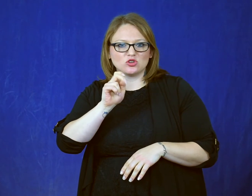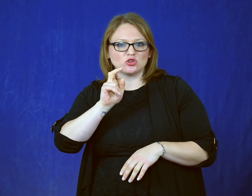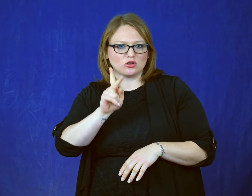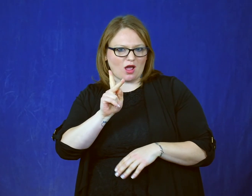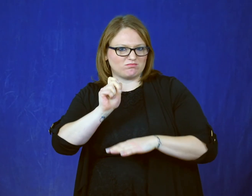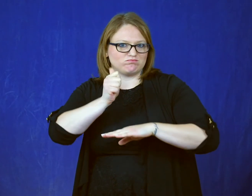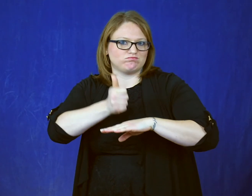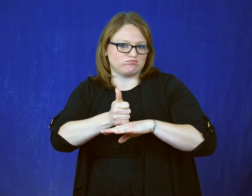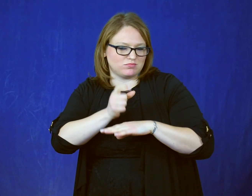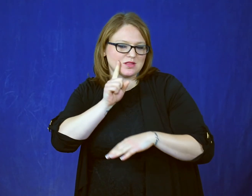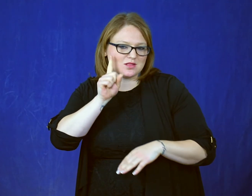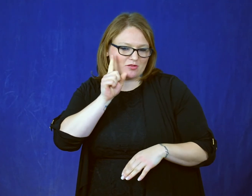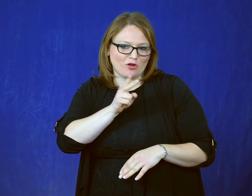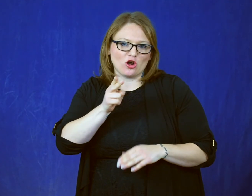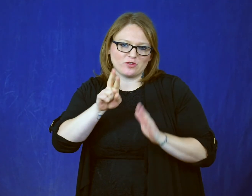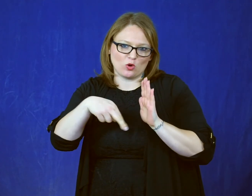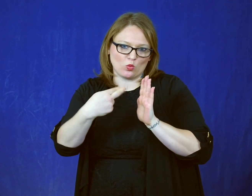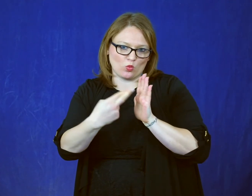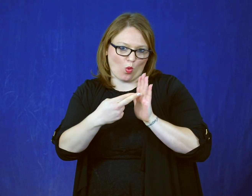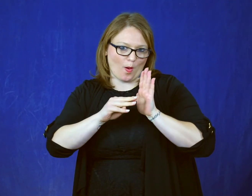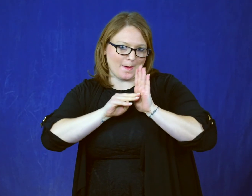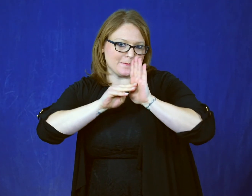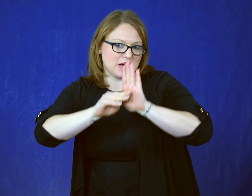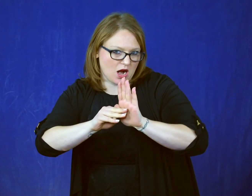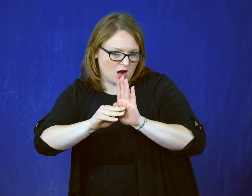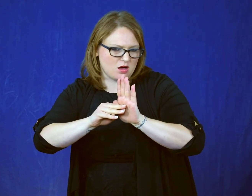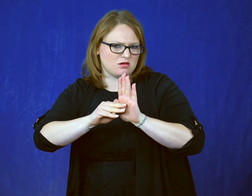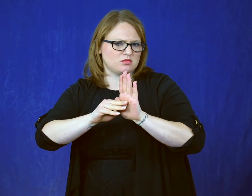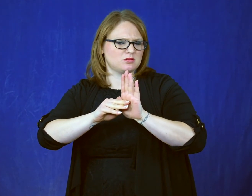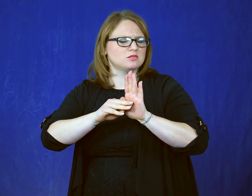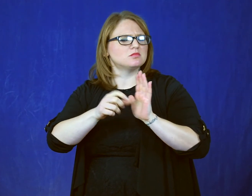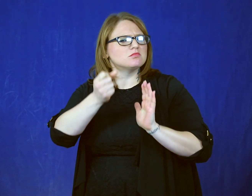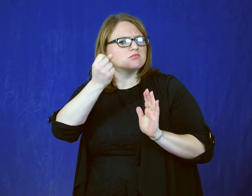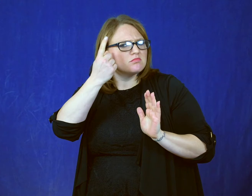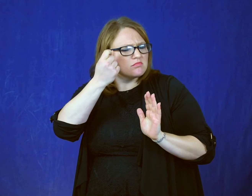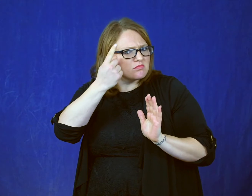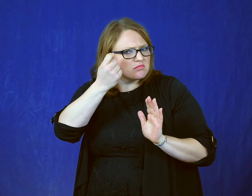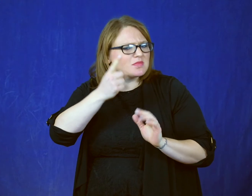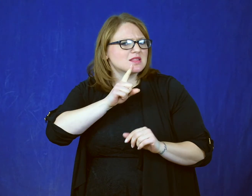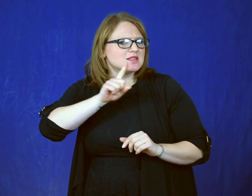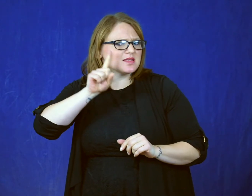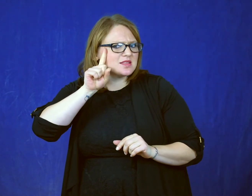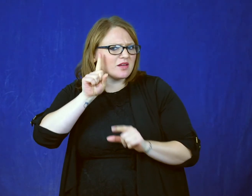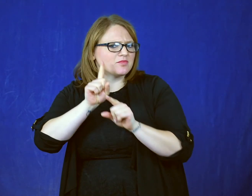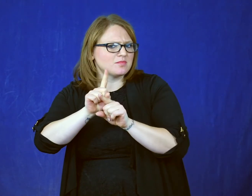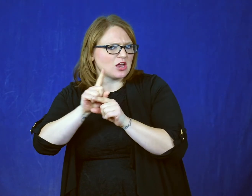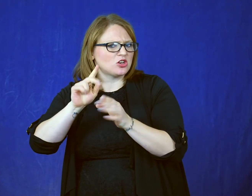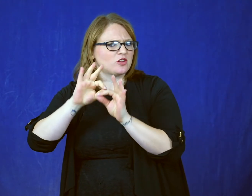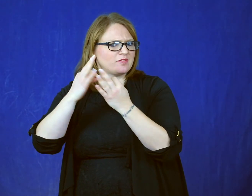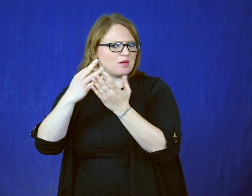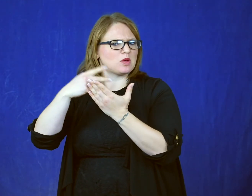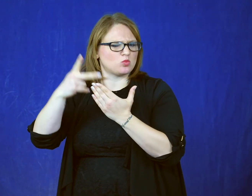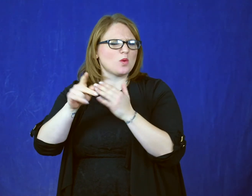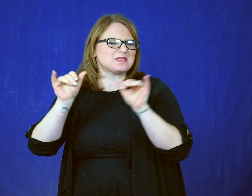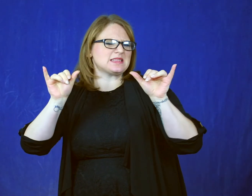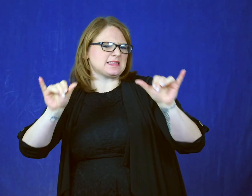Deaf and Hard of Hearing Role Models, in addition both 2015 and 2017. to the Deaf Mentor Family Program.